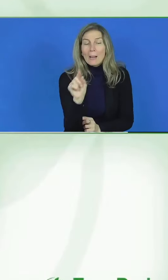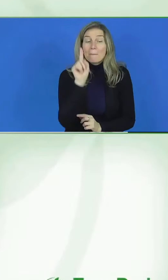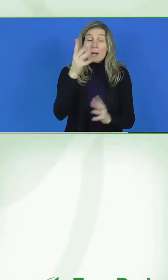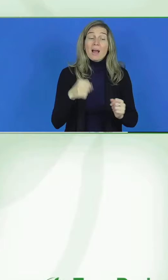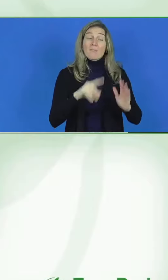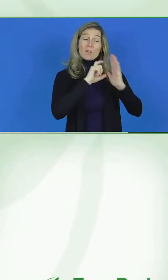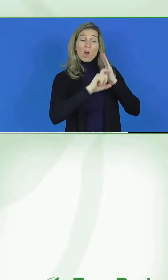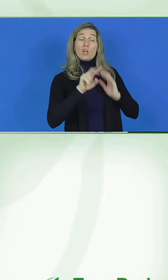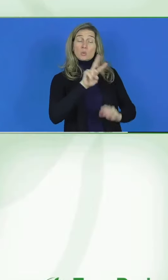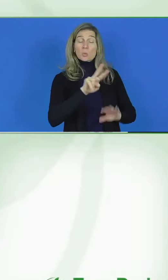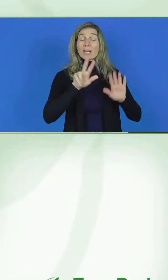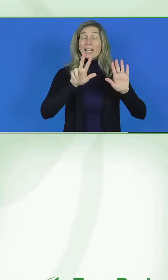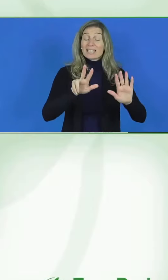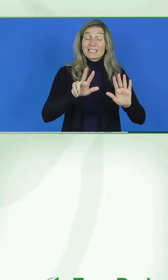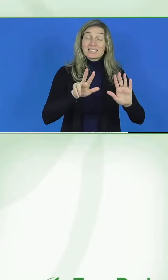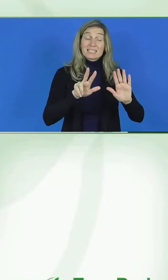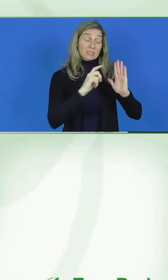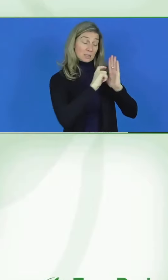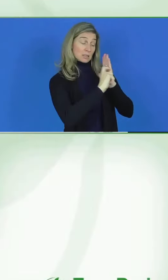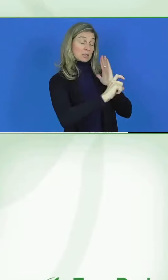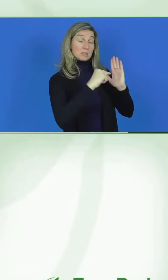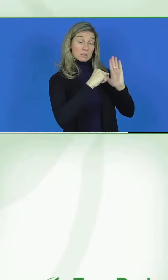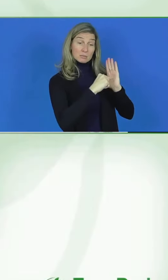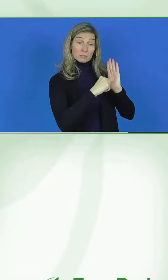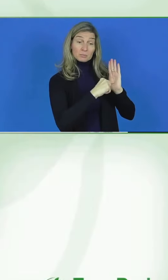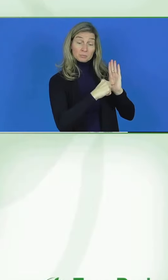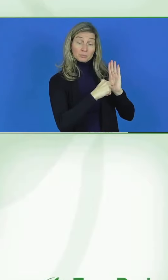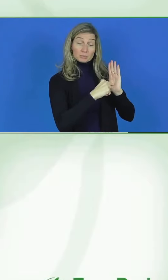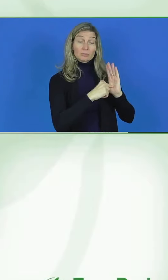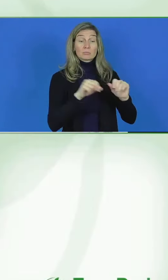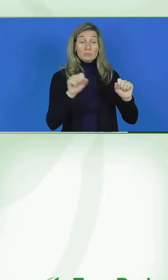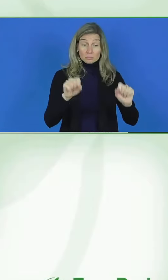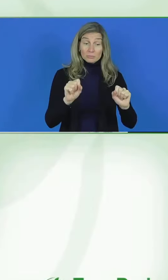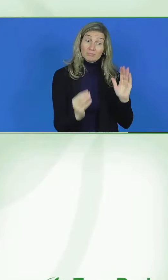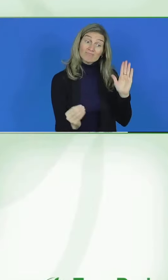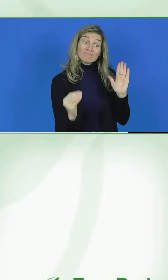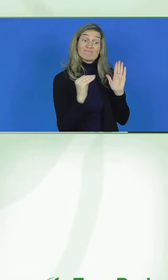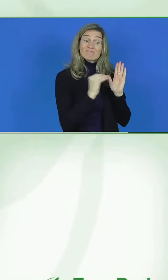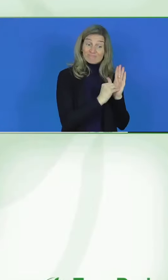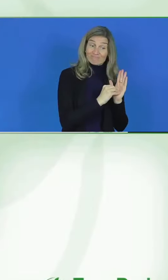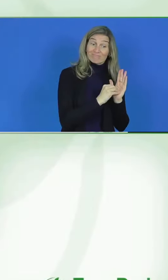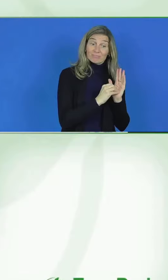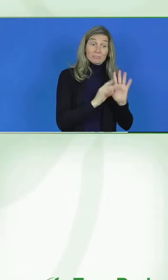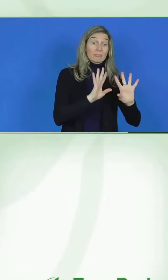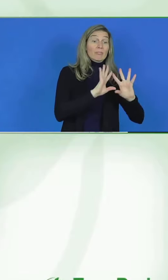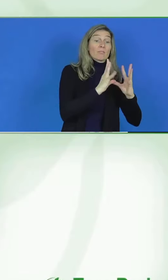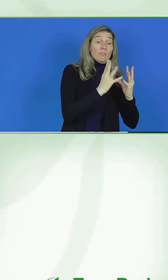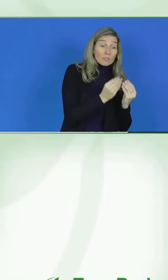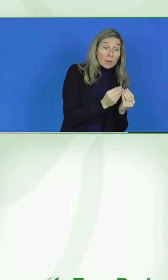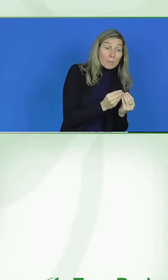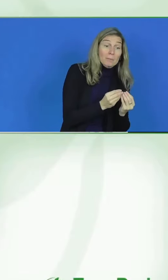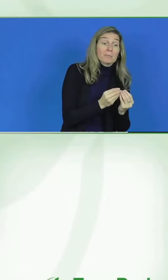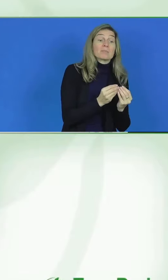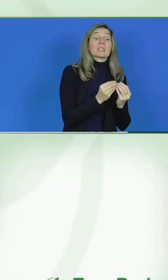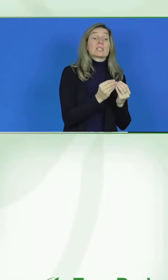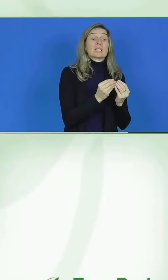family caregiving are protected, and this is indivisible and linked